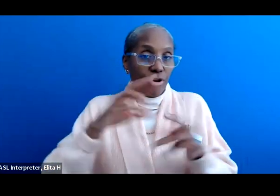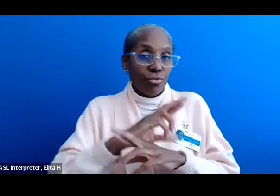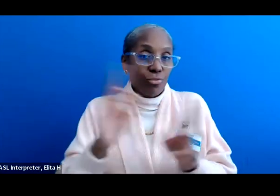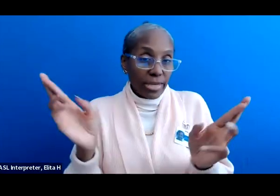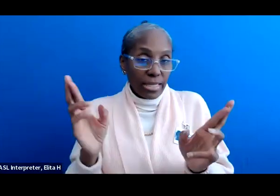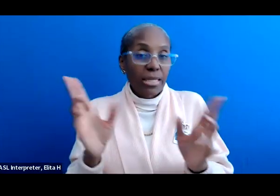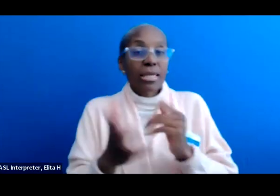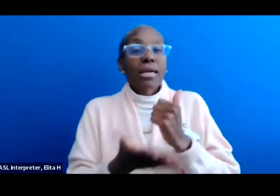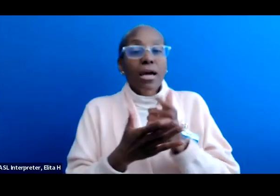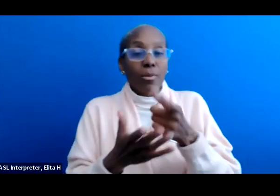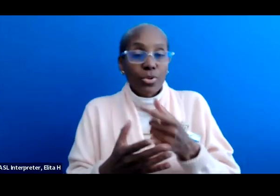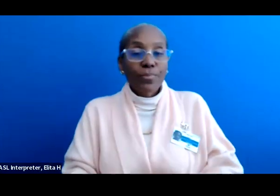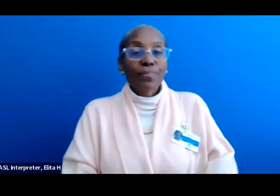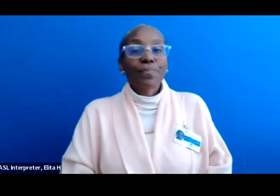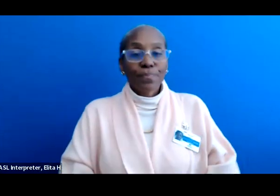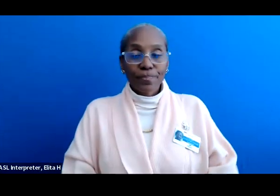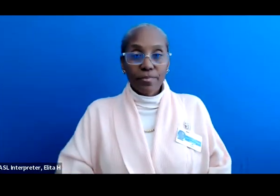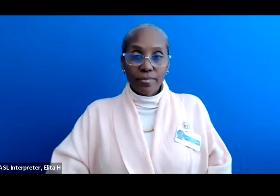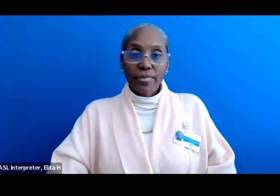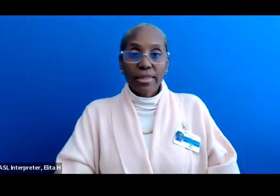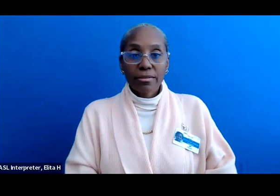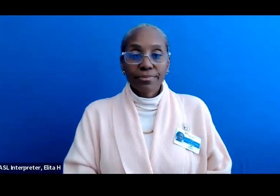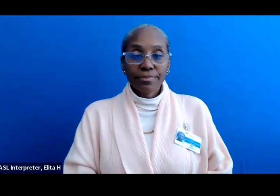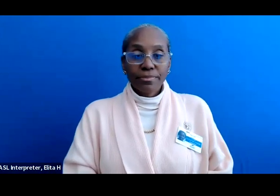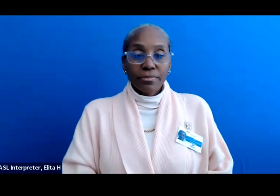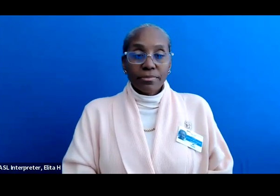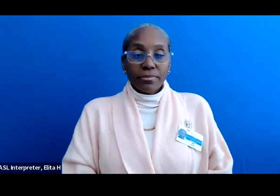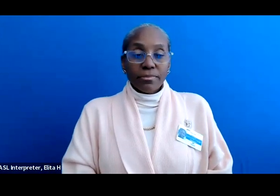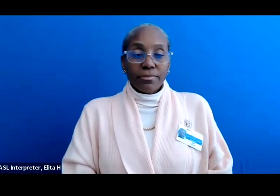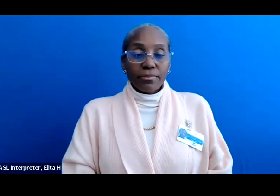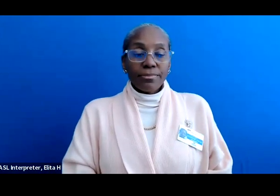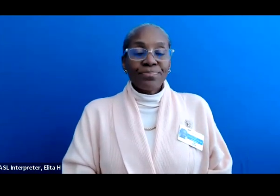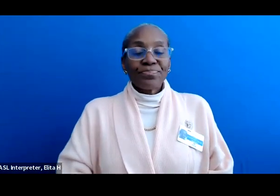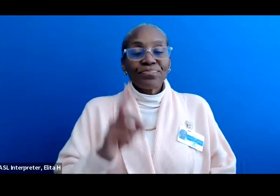It can also, if you have to go to the hospital because you can't get